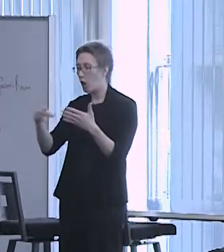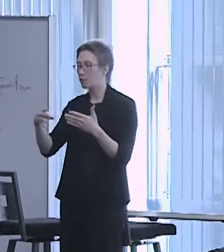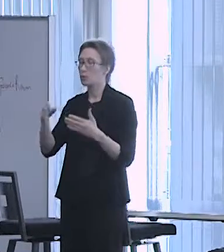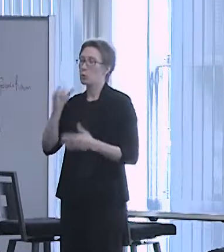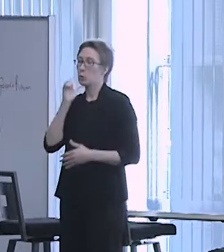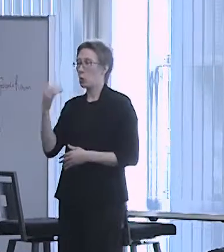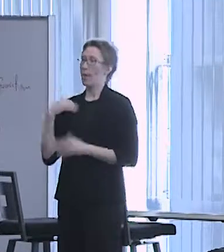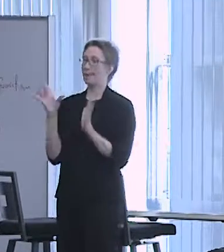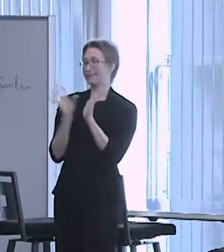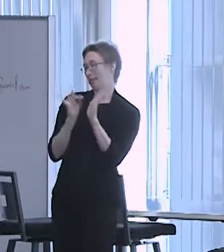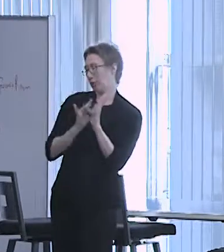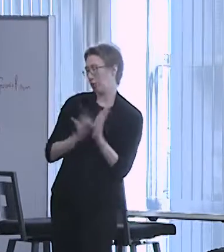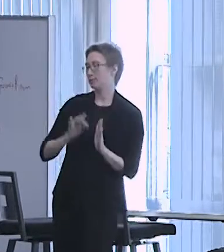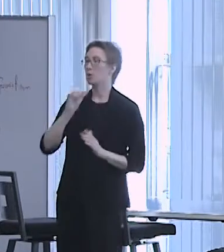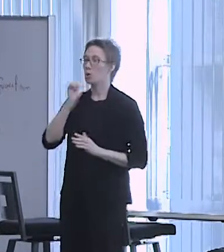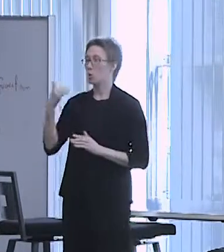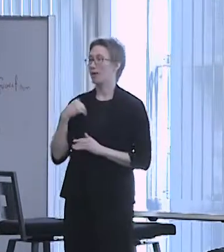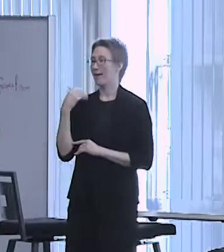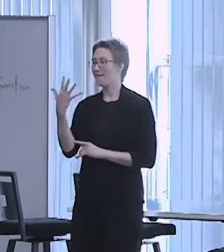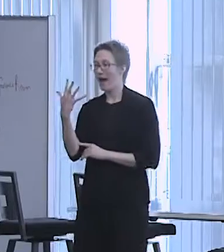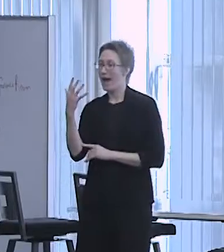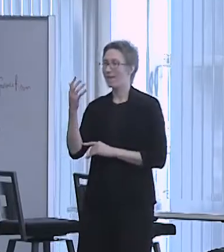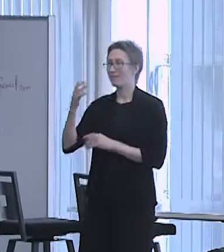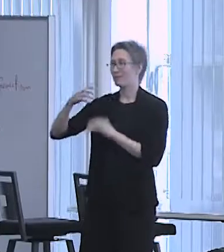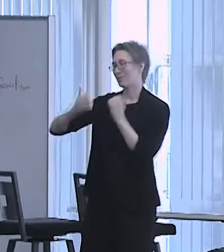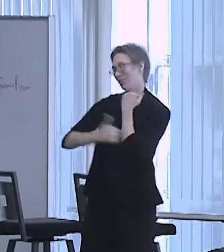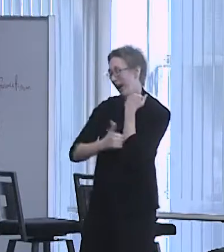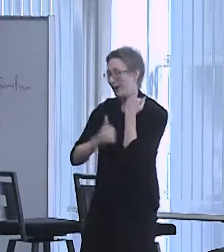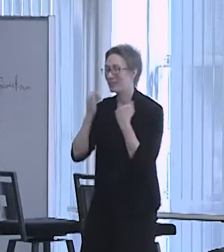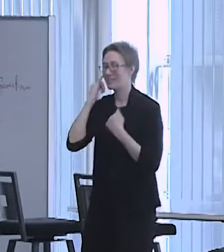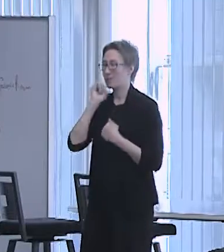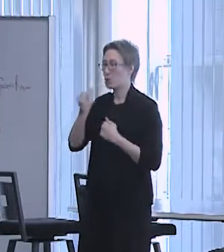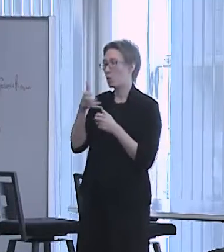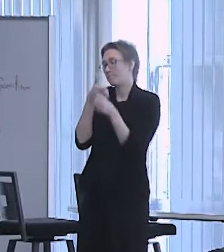you're not gonna get five goldfish crackers if you don't comply.